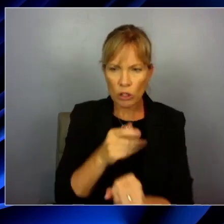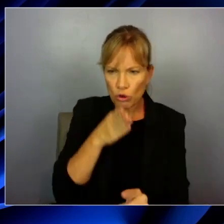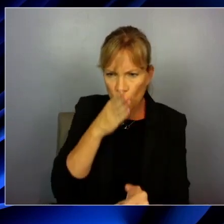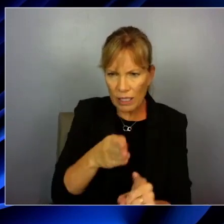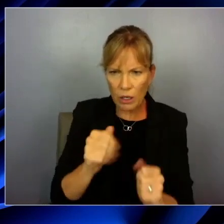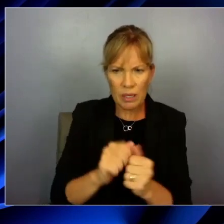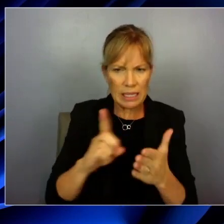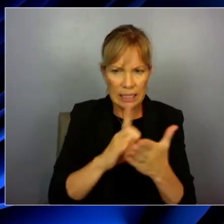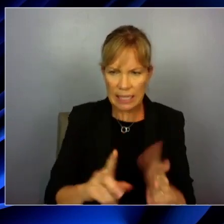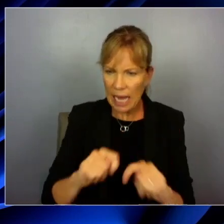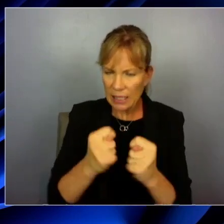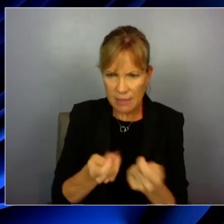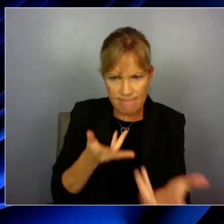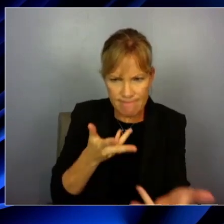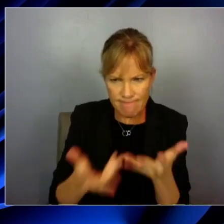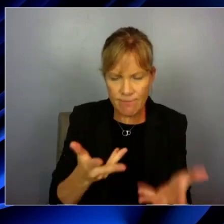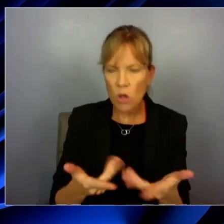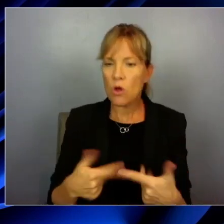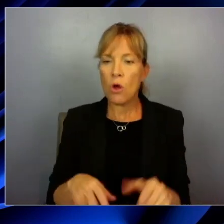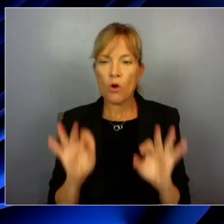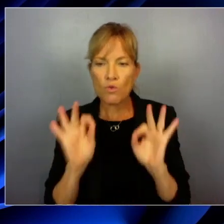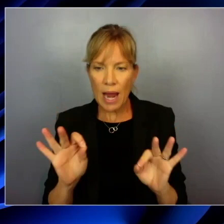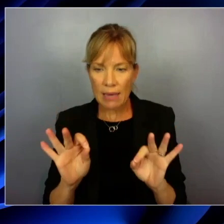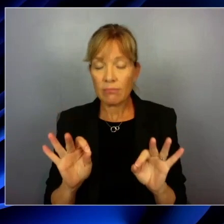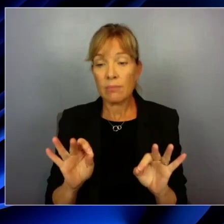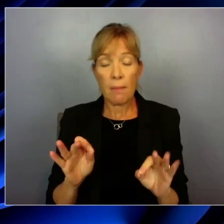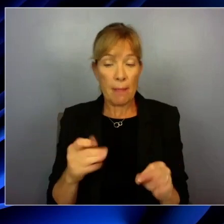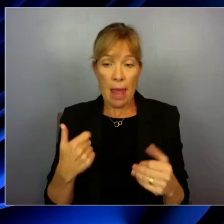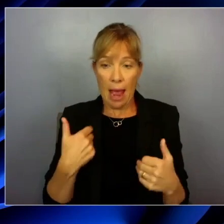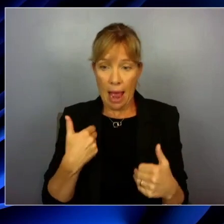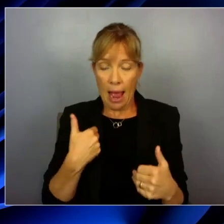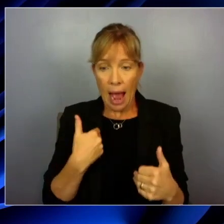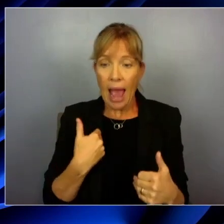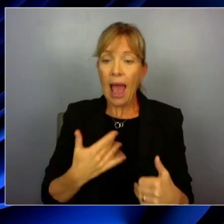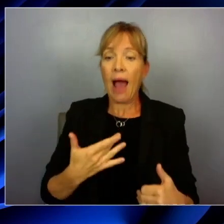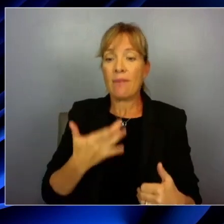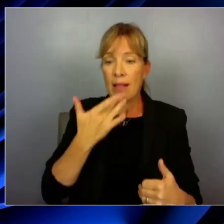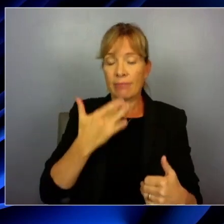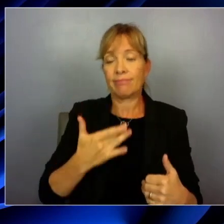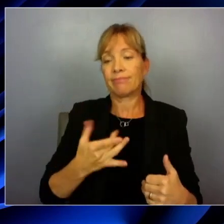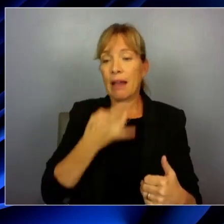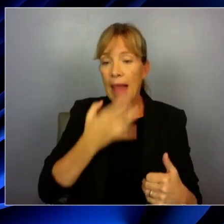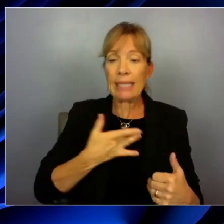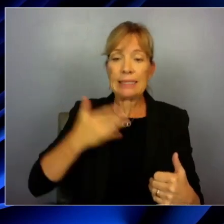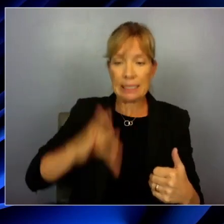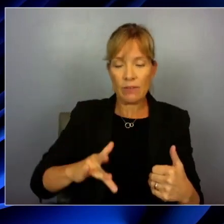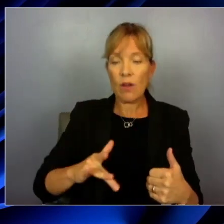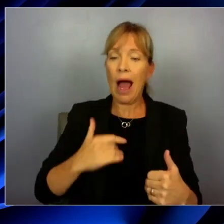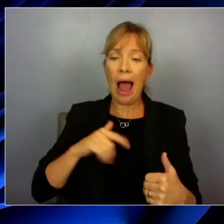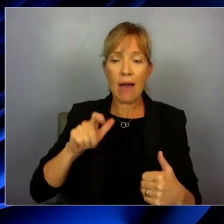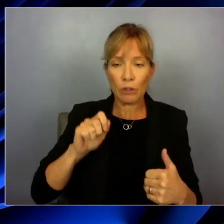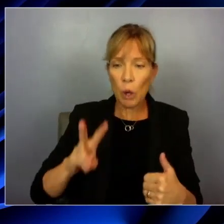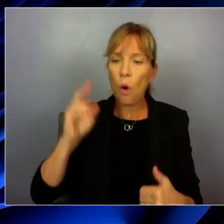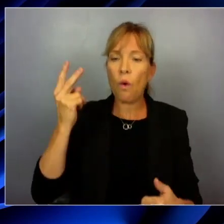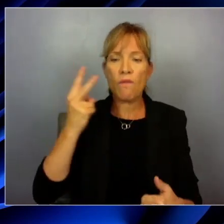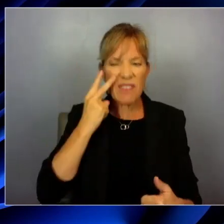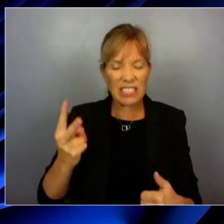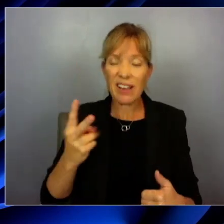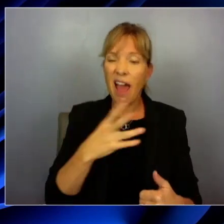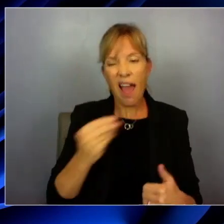It was great as a person who has light sensitivity and has low vision. And again, who's sometimes functionally blind